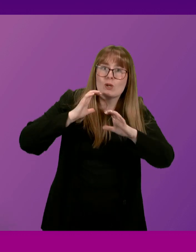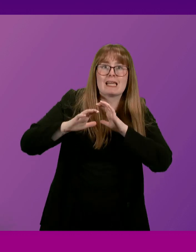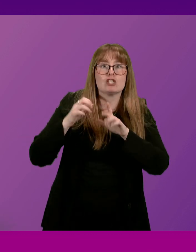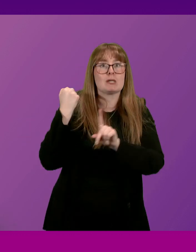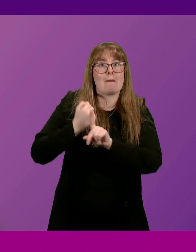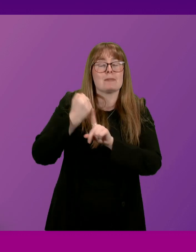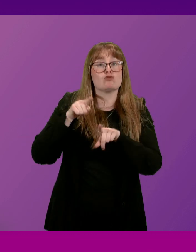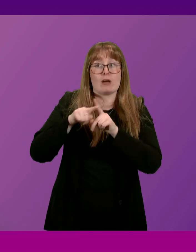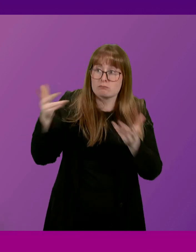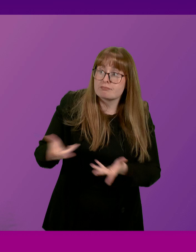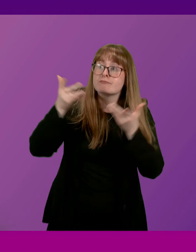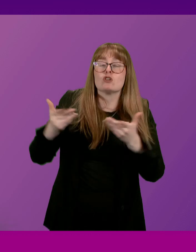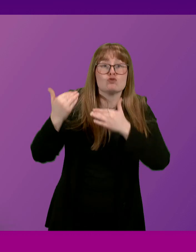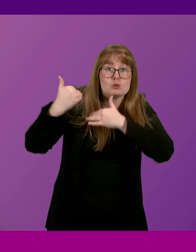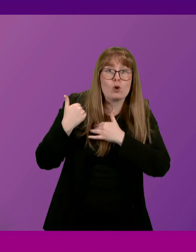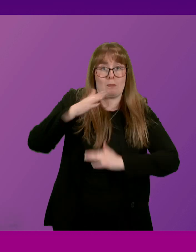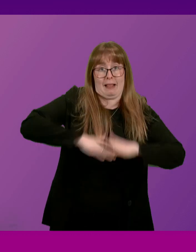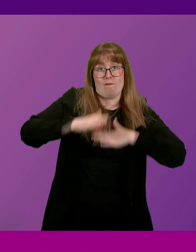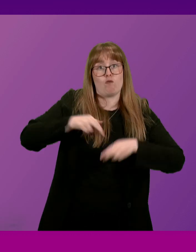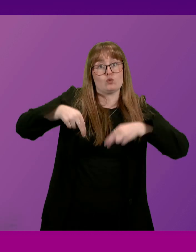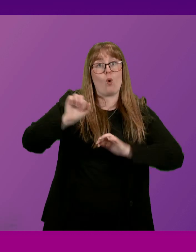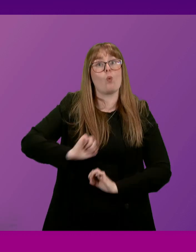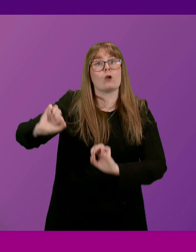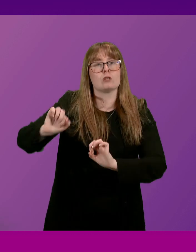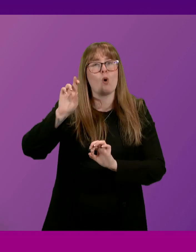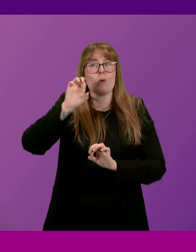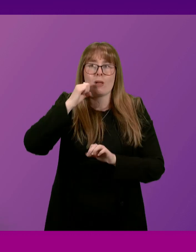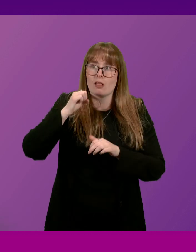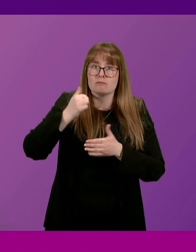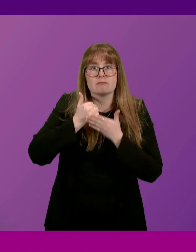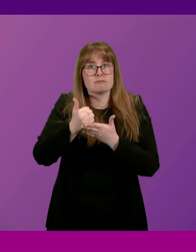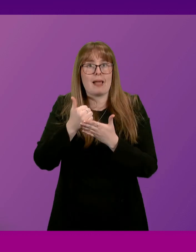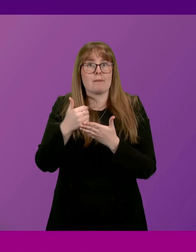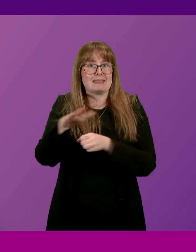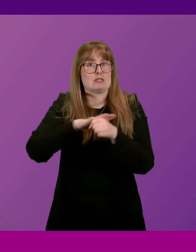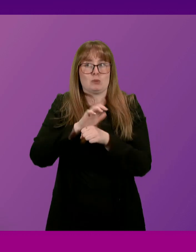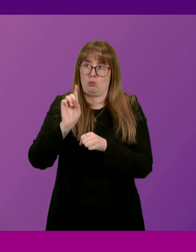the issue. I hope that that will help in the situation that Emma Harper puts to me today.